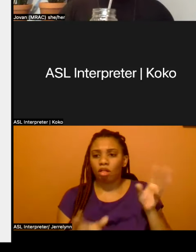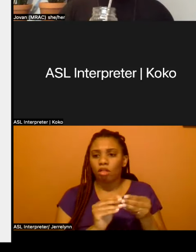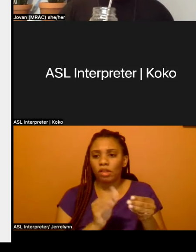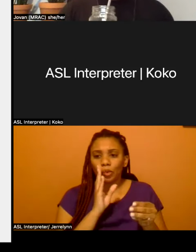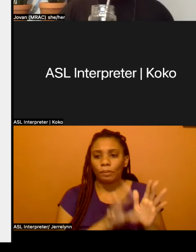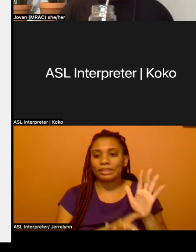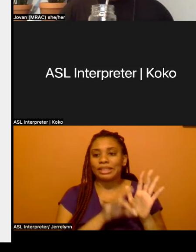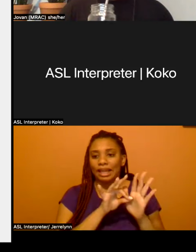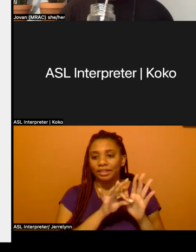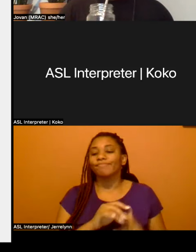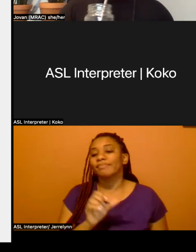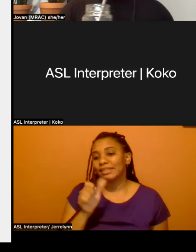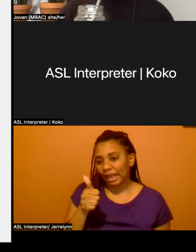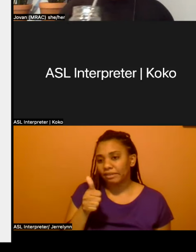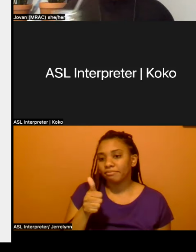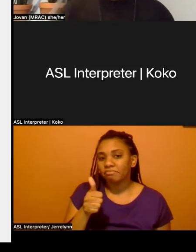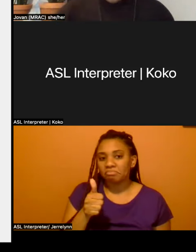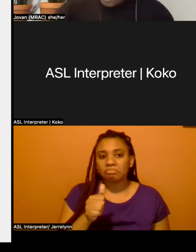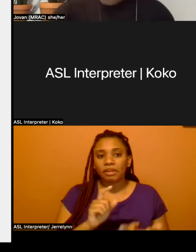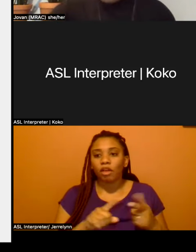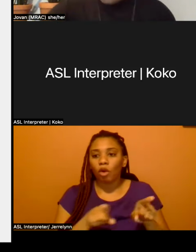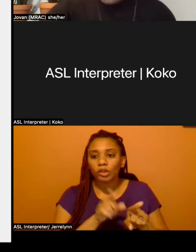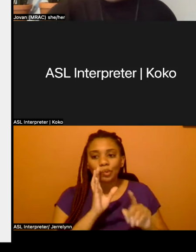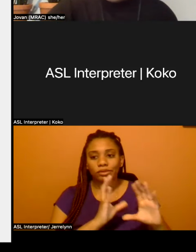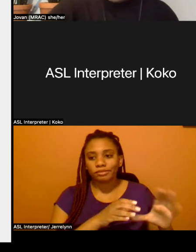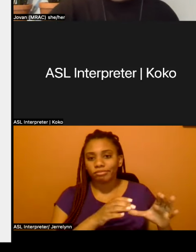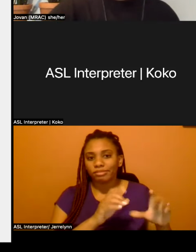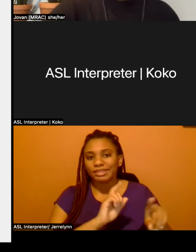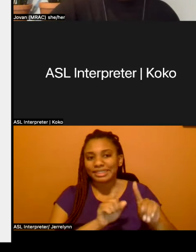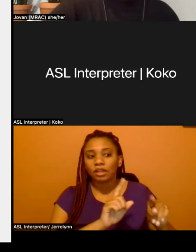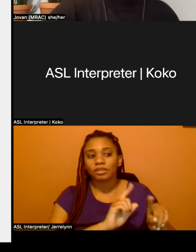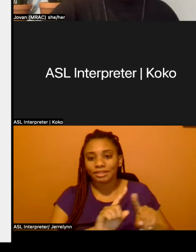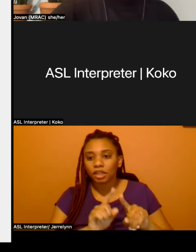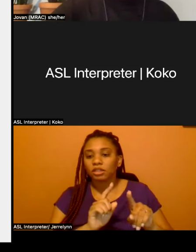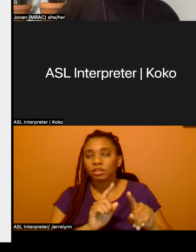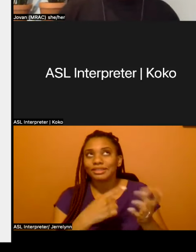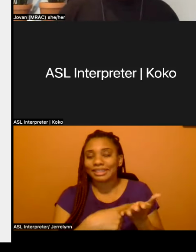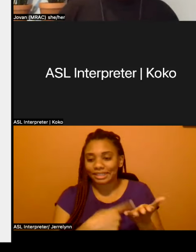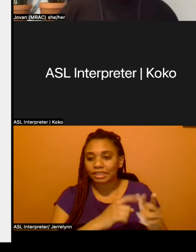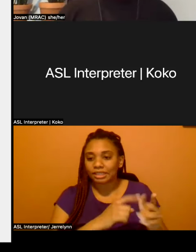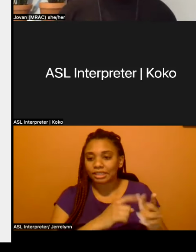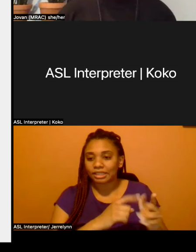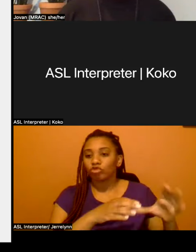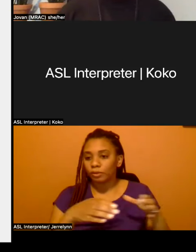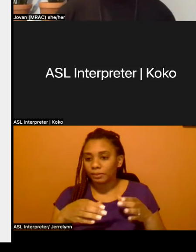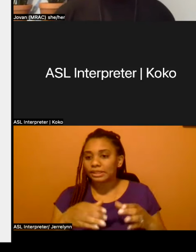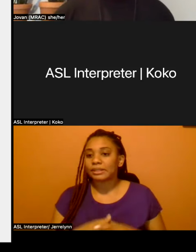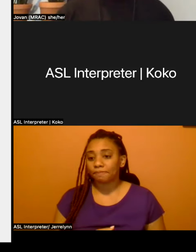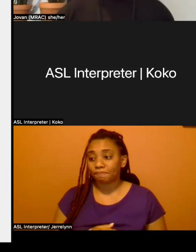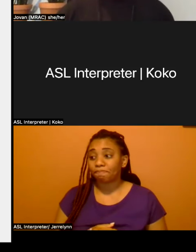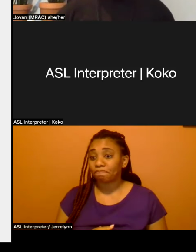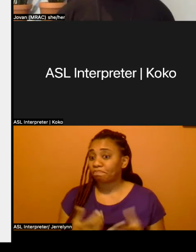[Mirella] And there'll be different groupings, that we'll talk about later in the presentation, or you will, Jovan, so... Exactly. [Mirella] Those are all the questions that have come in so far.